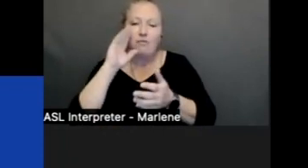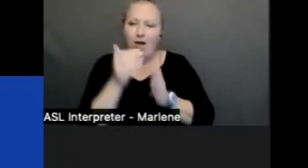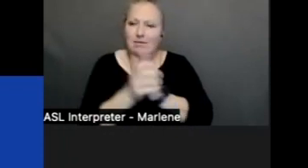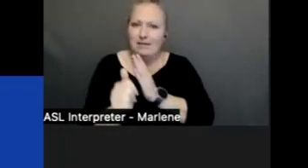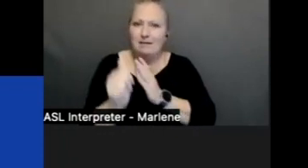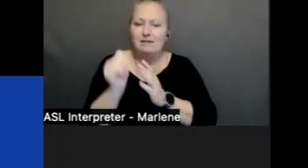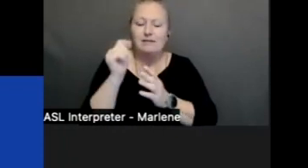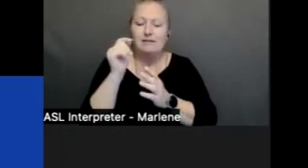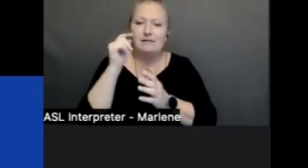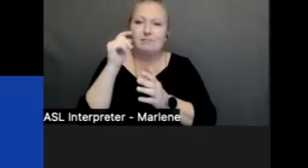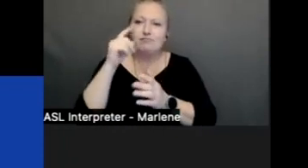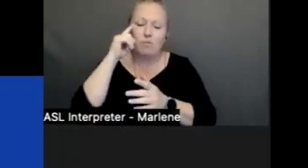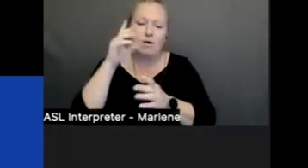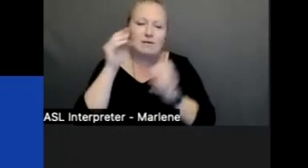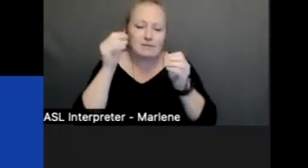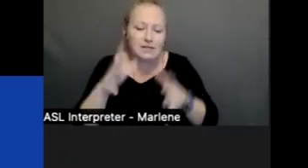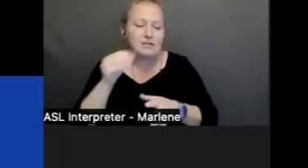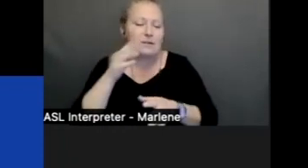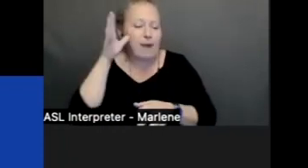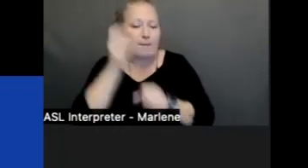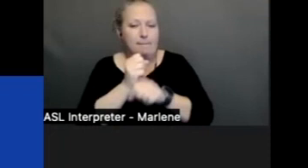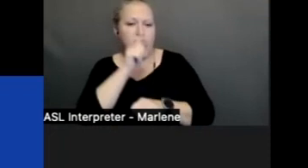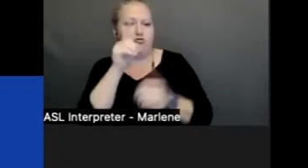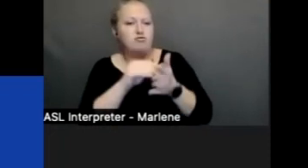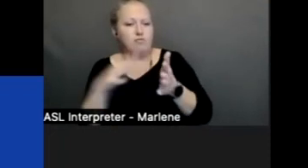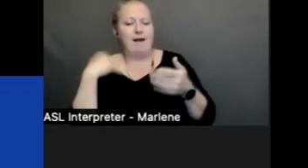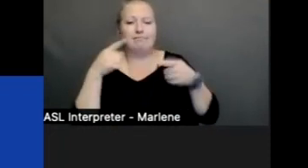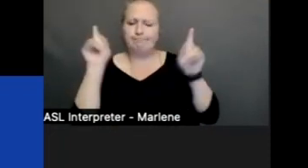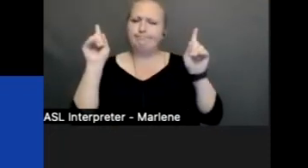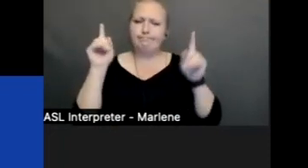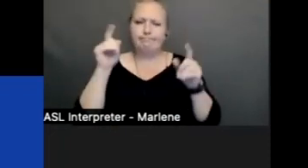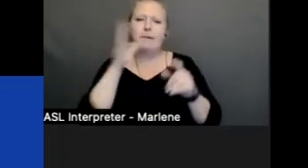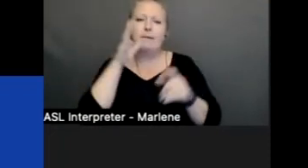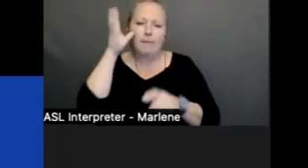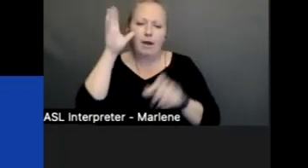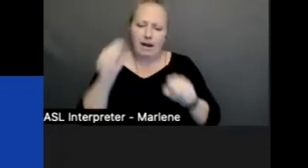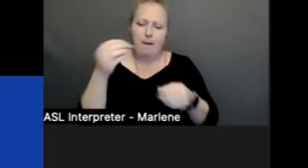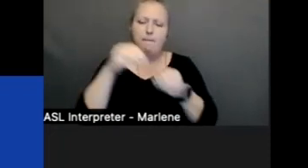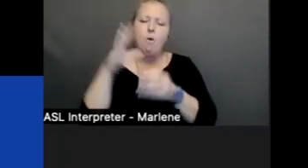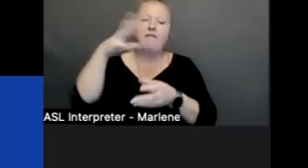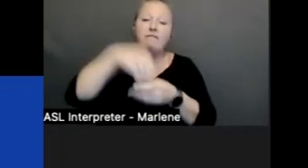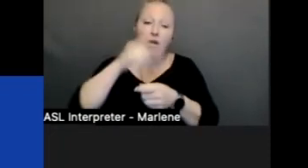parents to ensure student success. Parents can be more involved in their student educational lives,